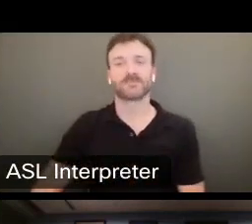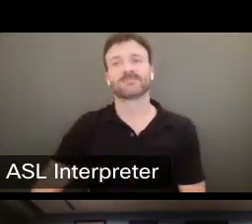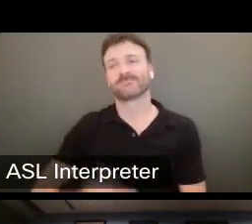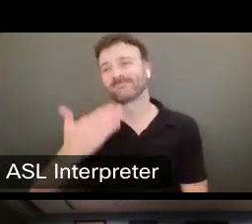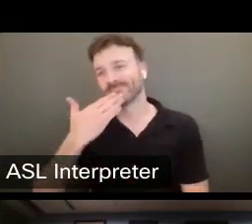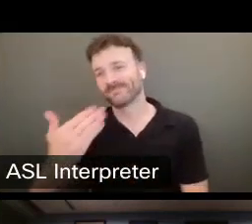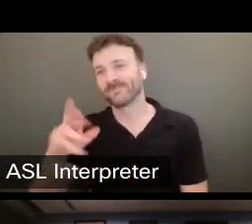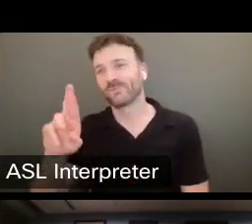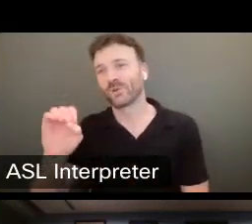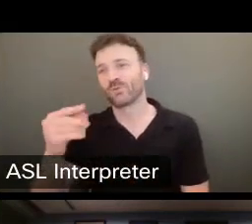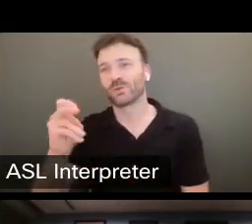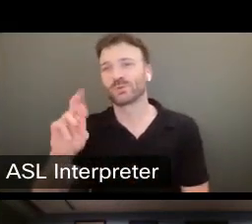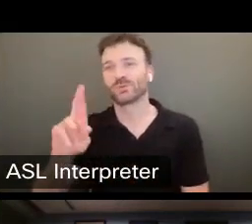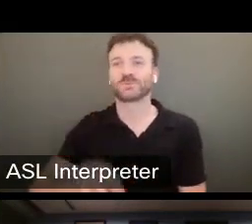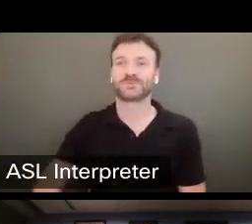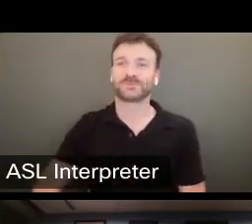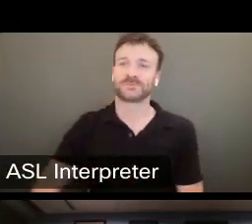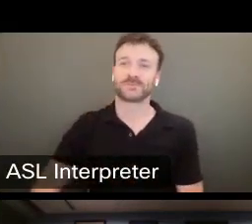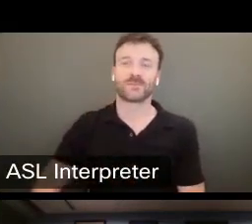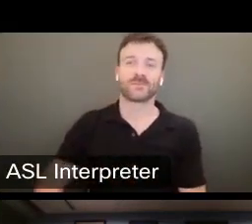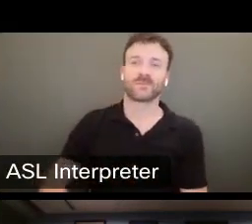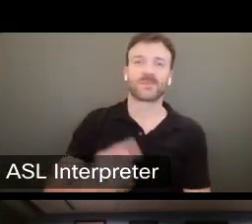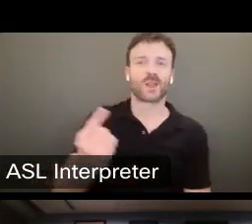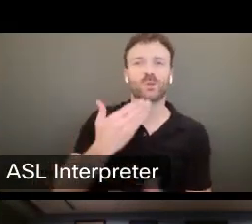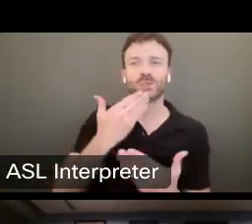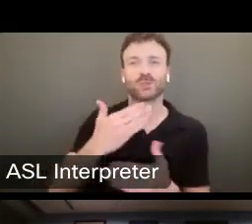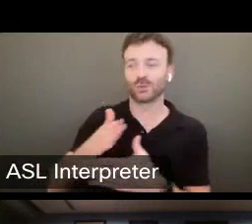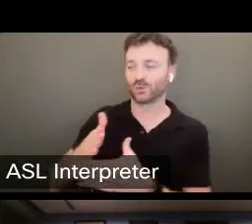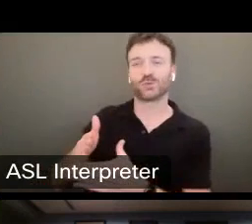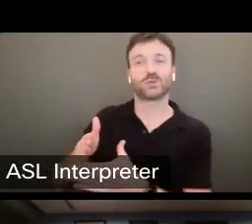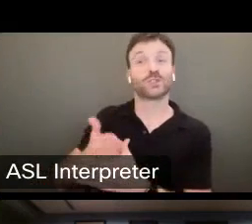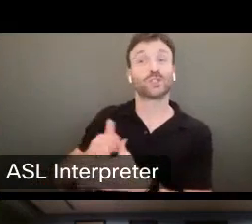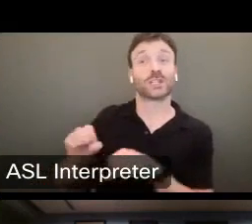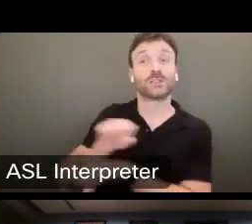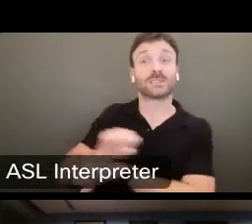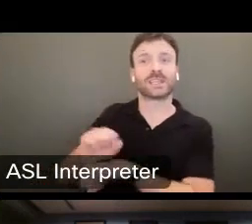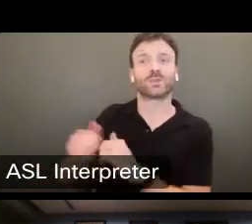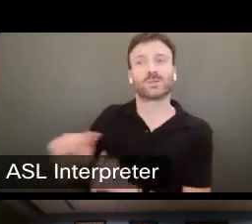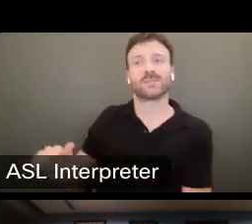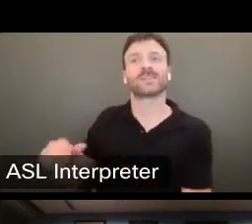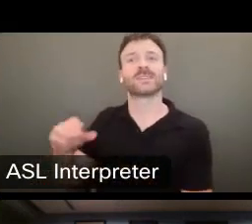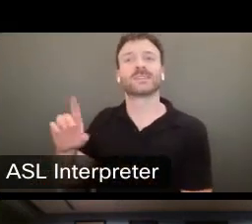And always good to share the stage with my amazing colleague, Deputy Mayor Jennifer McKelvie.